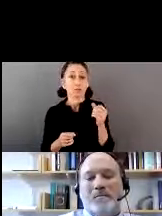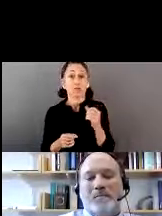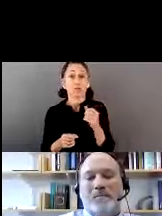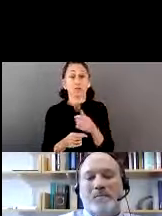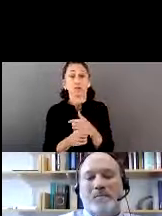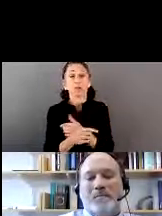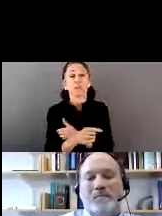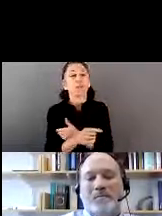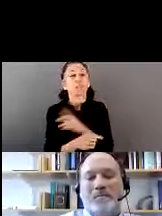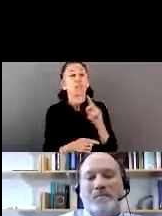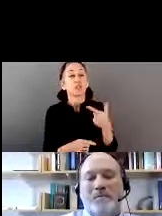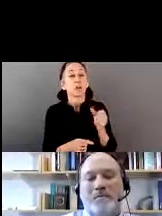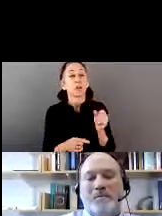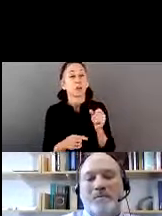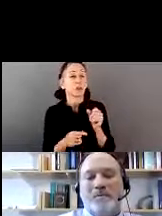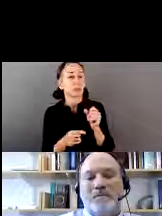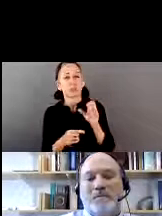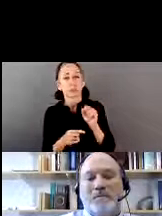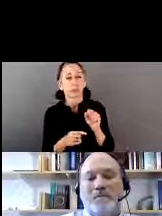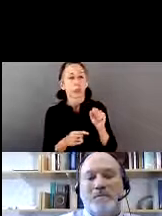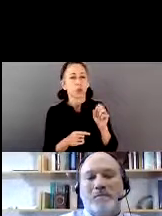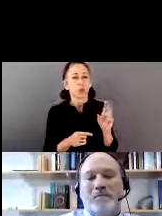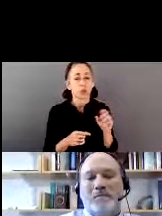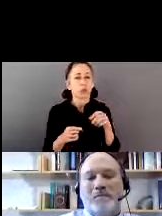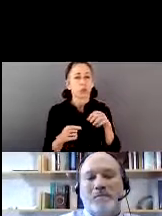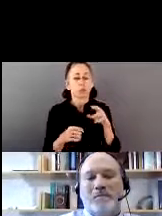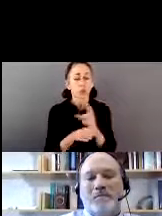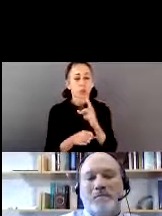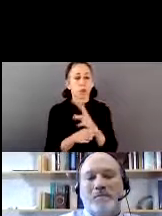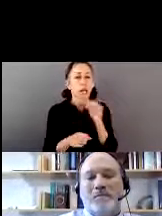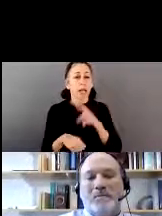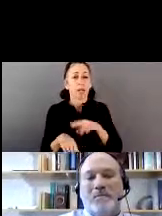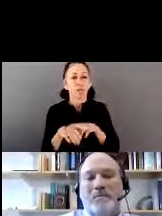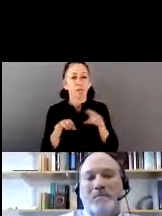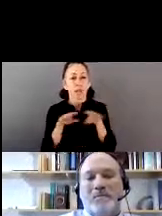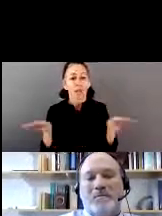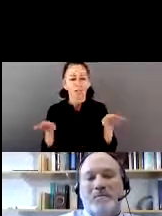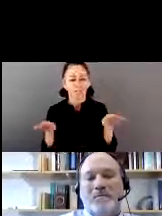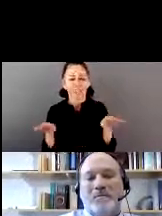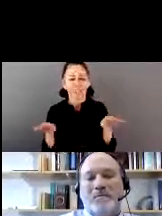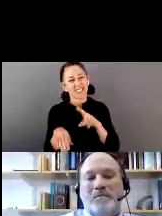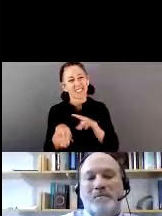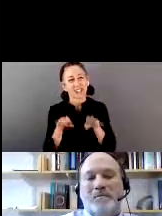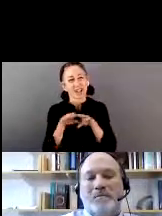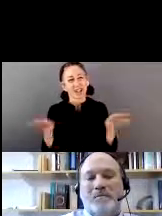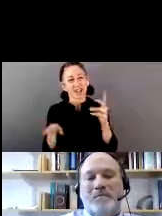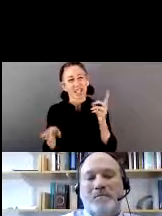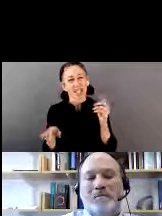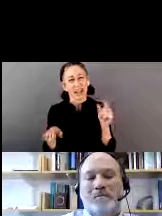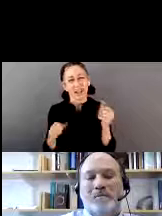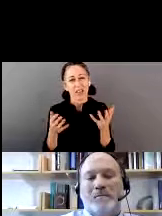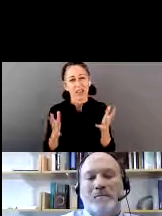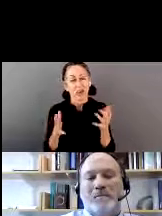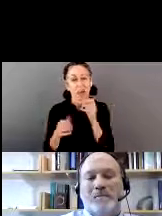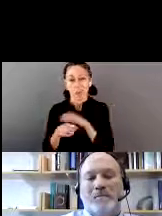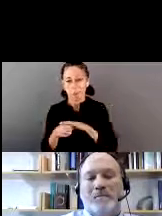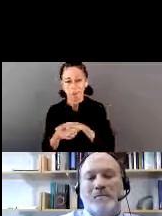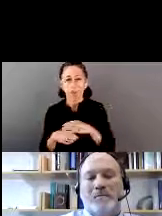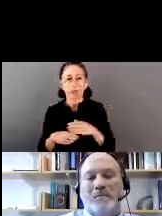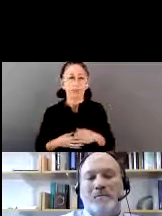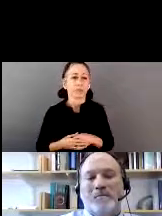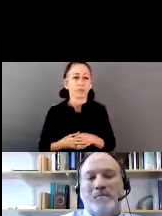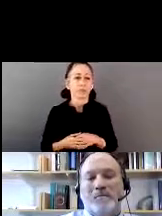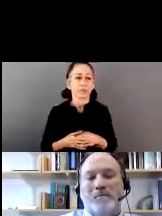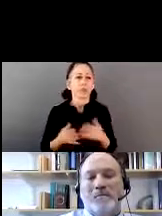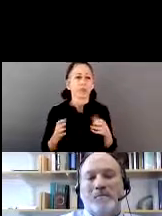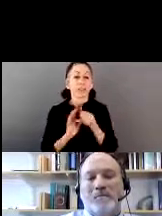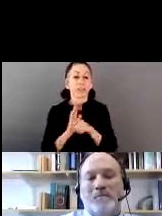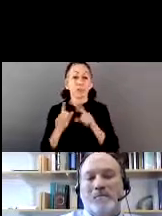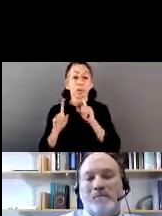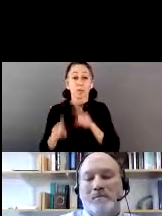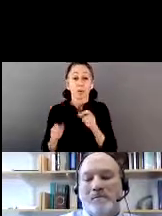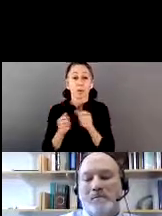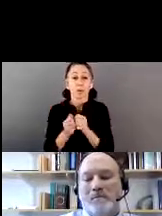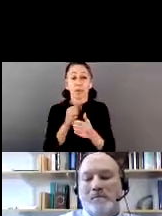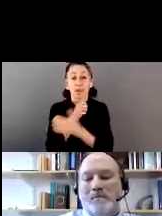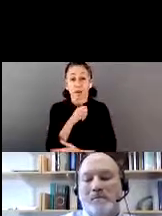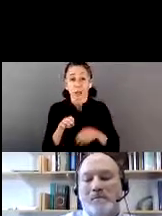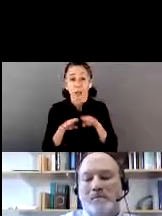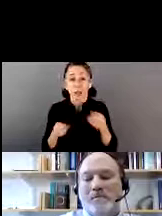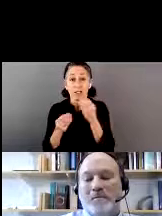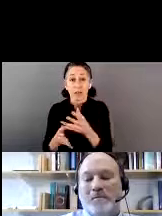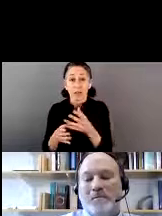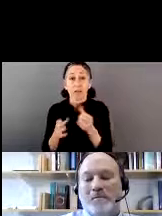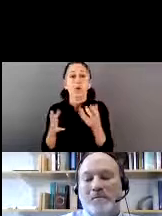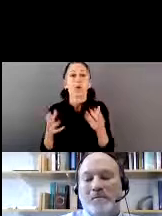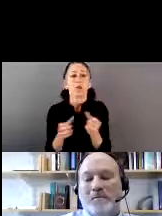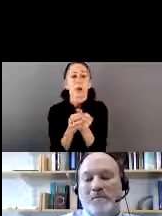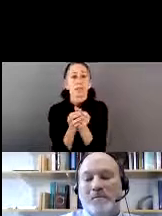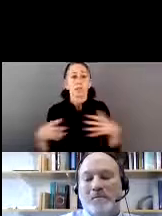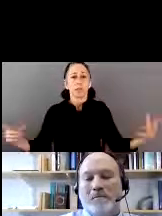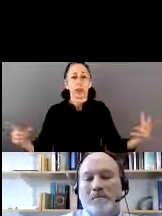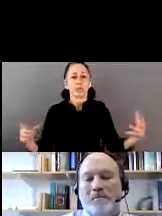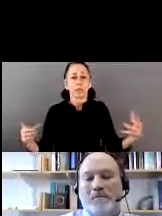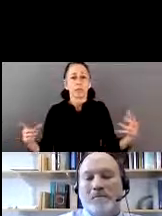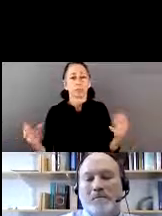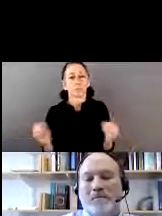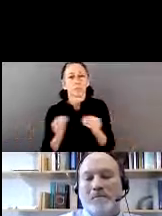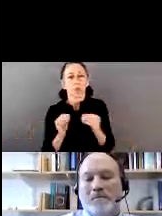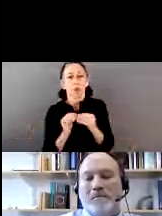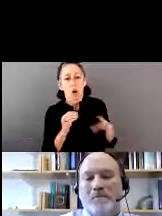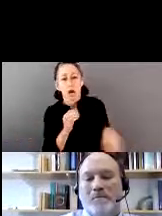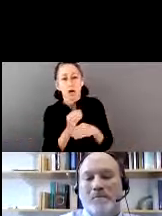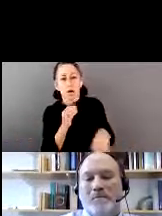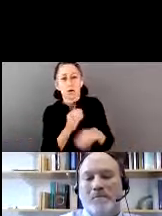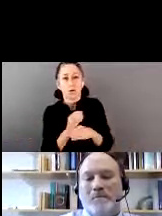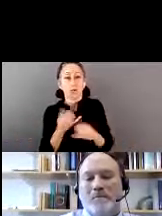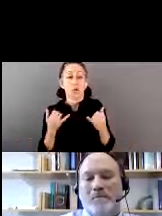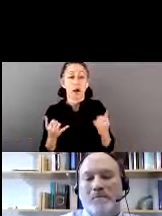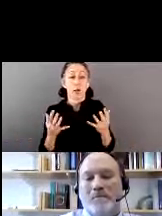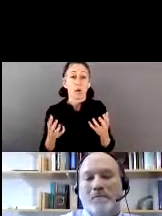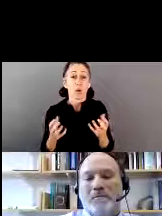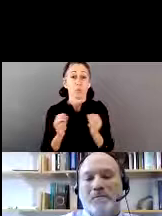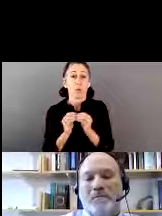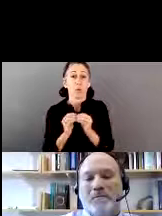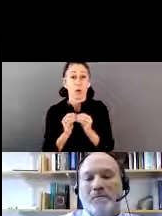of how we can use the data that is there in our compendium and the supplement. Moving onto the next slide. It's about our ongoing efforts. We are continuously trying to include new sections in the compendium. One of the sections that we are currently talking about